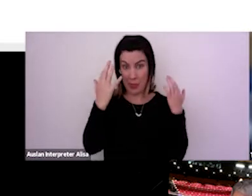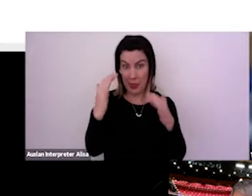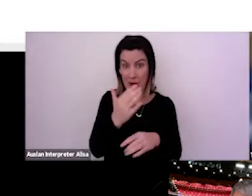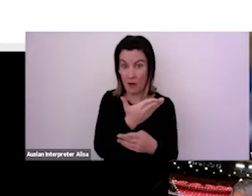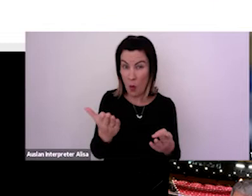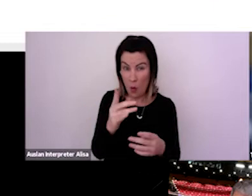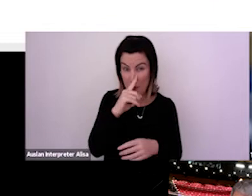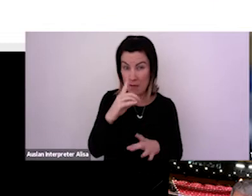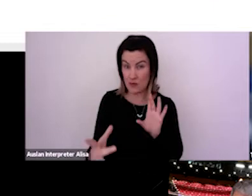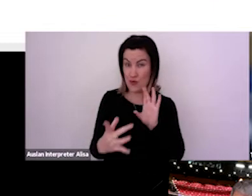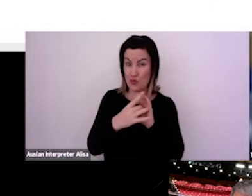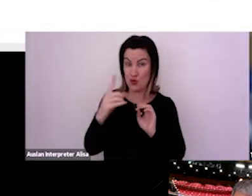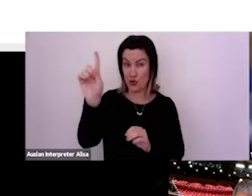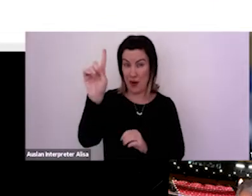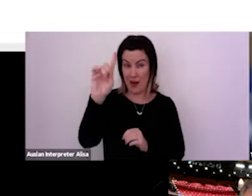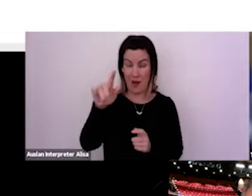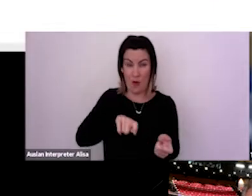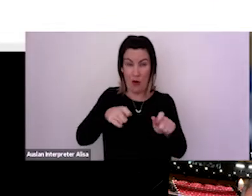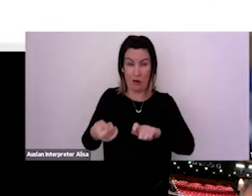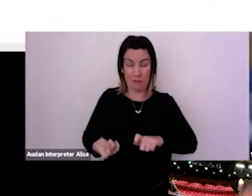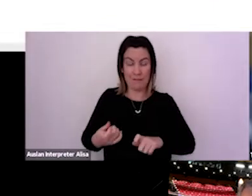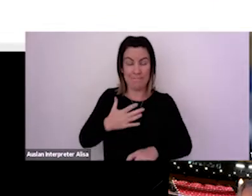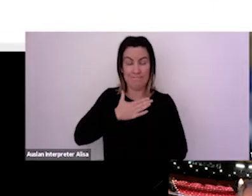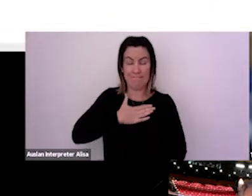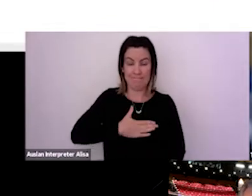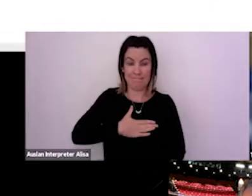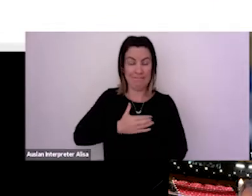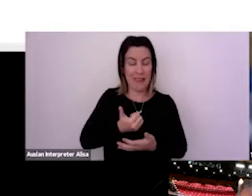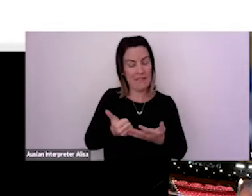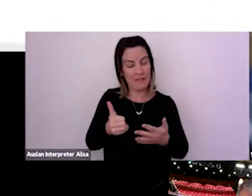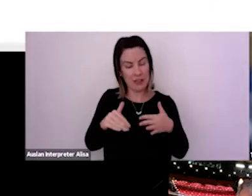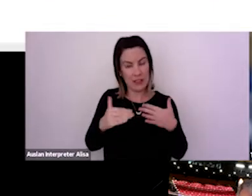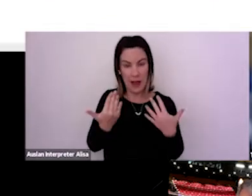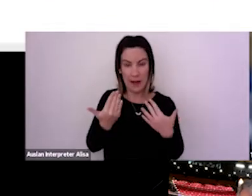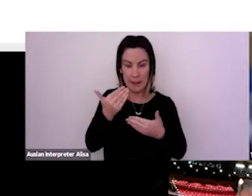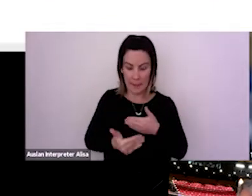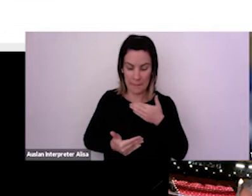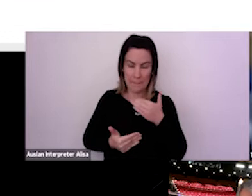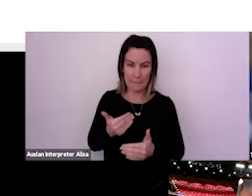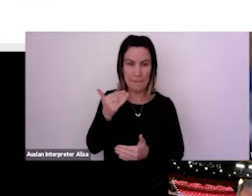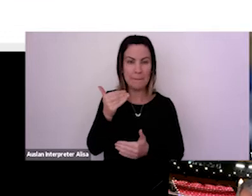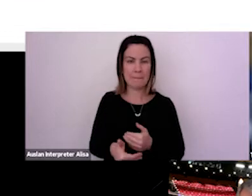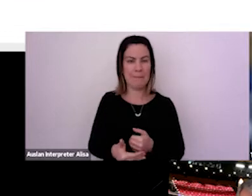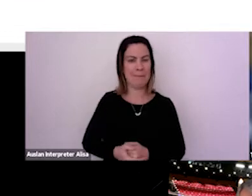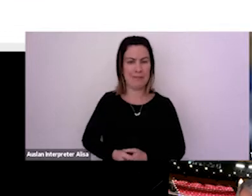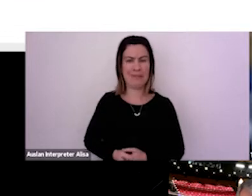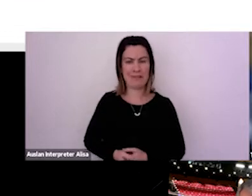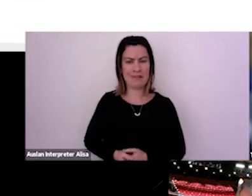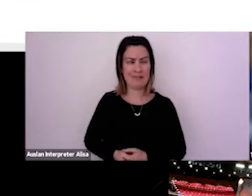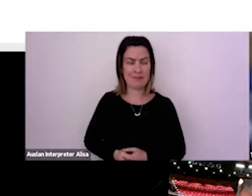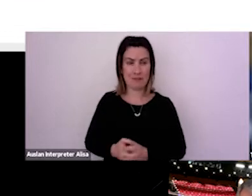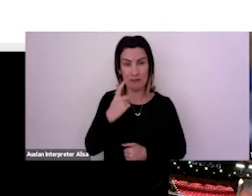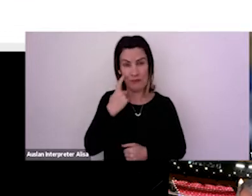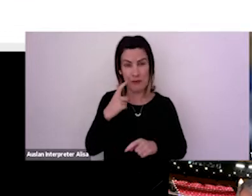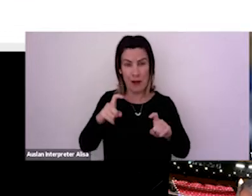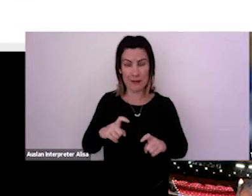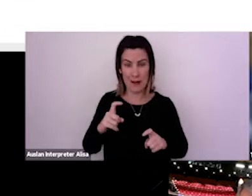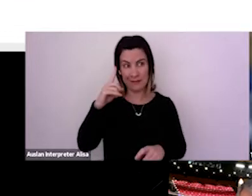situation right now and just dealing with the day by day stay ing same, staying safe,